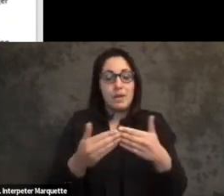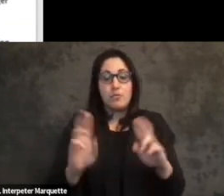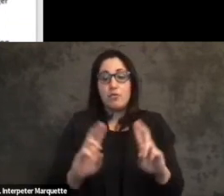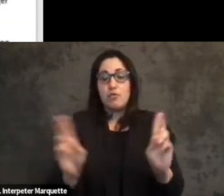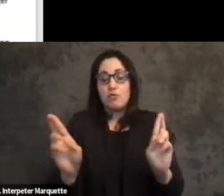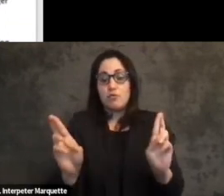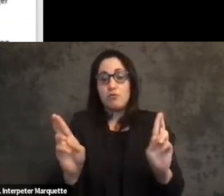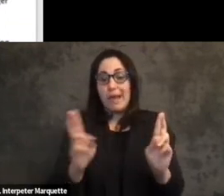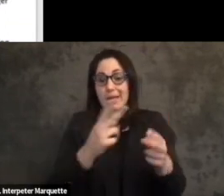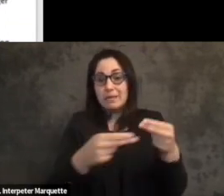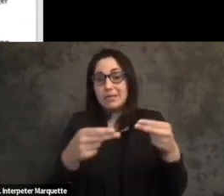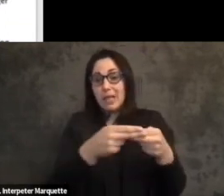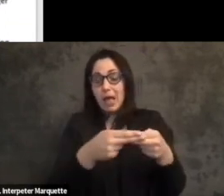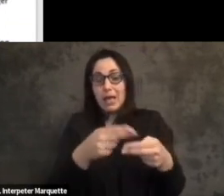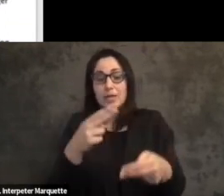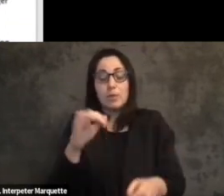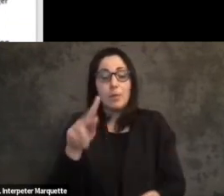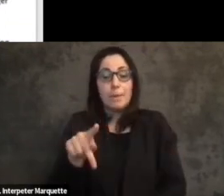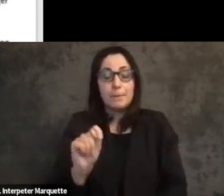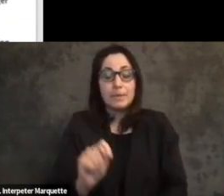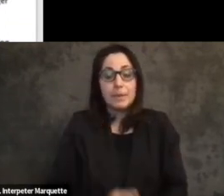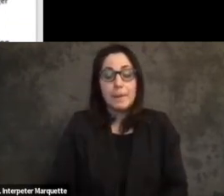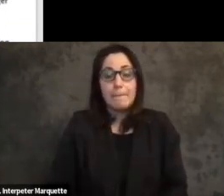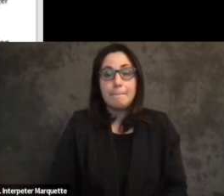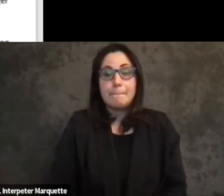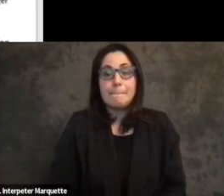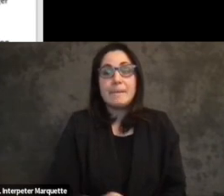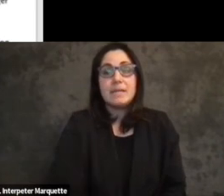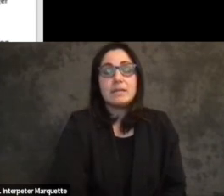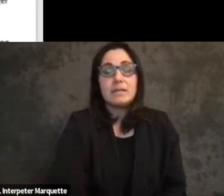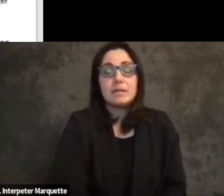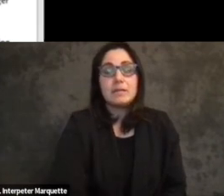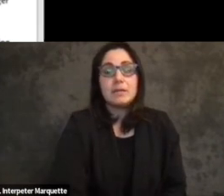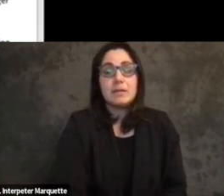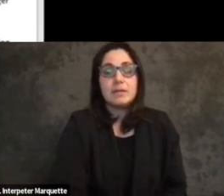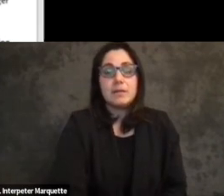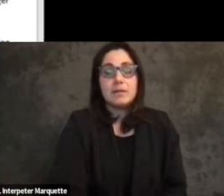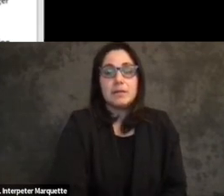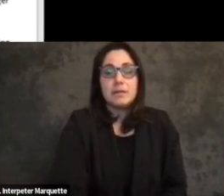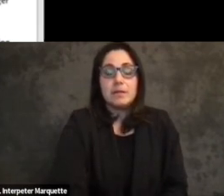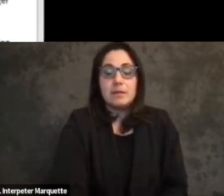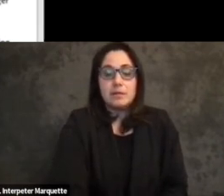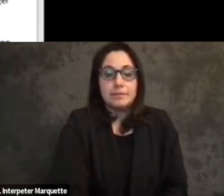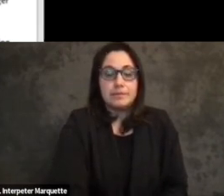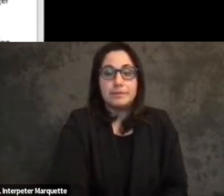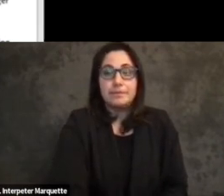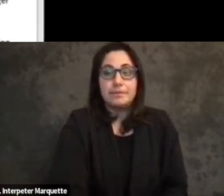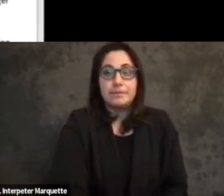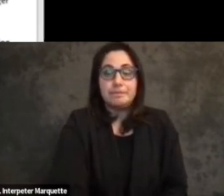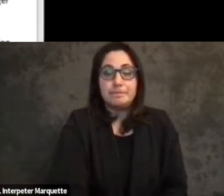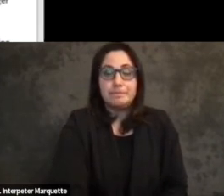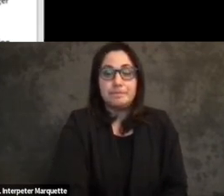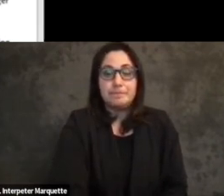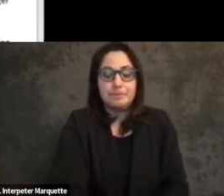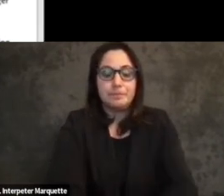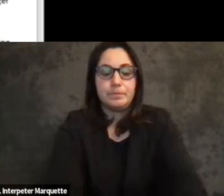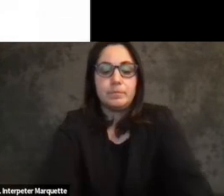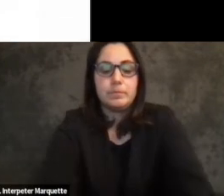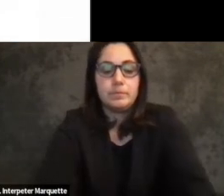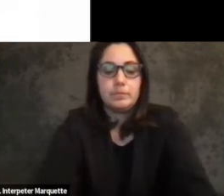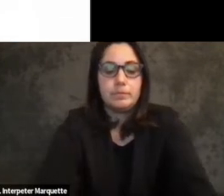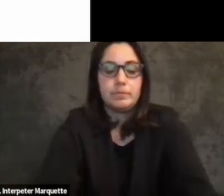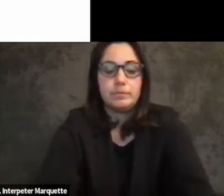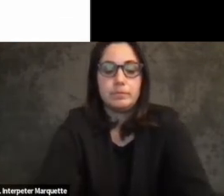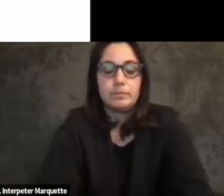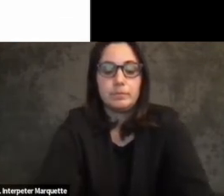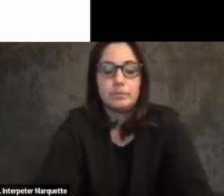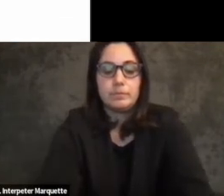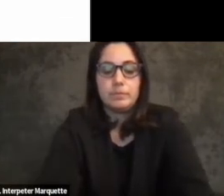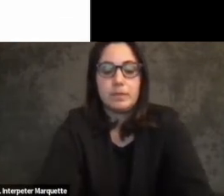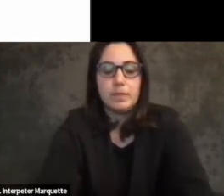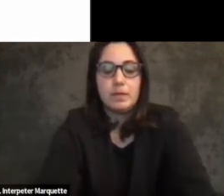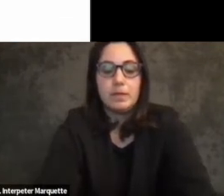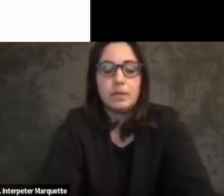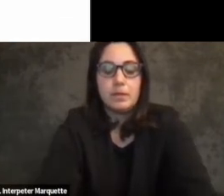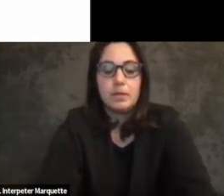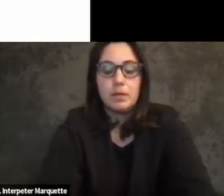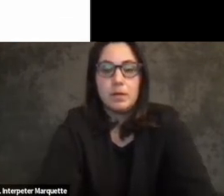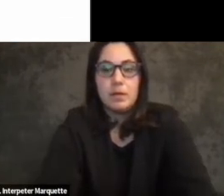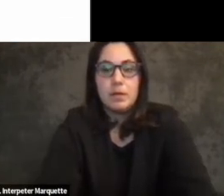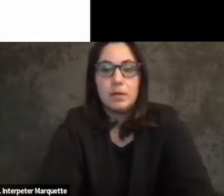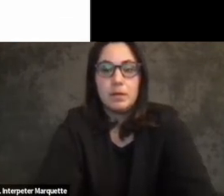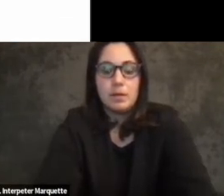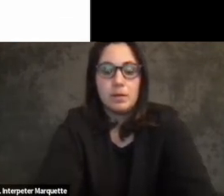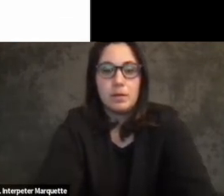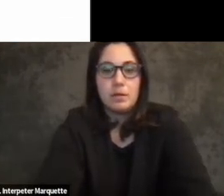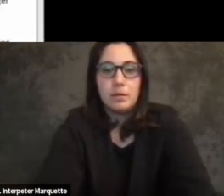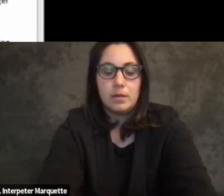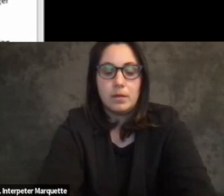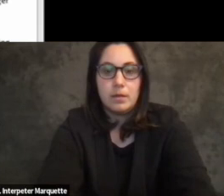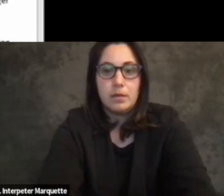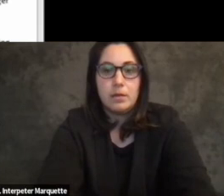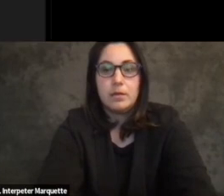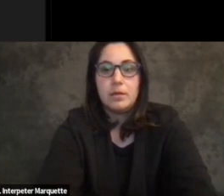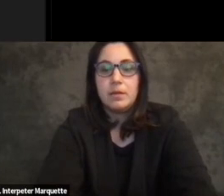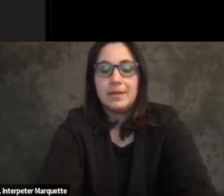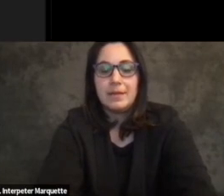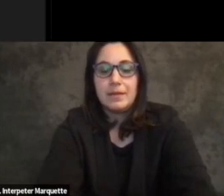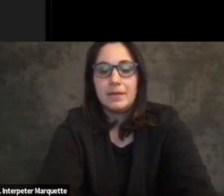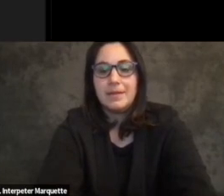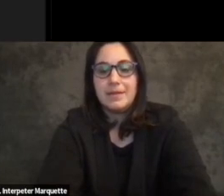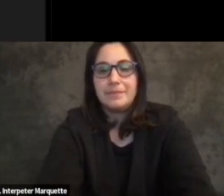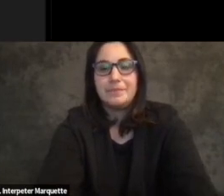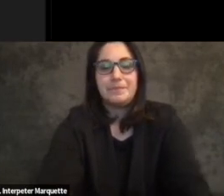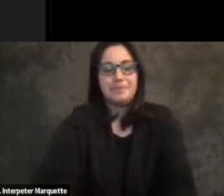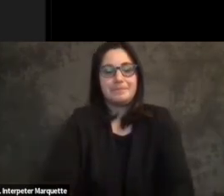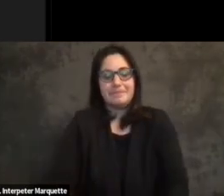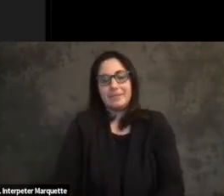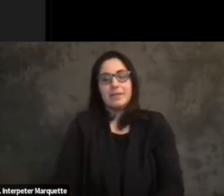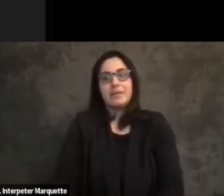an evaluation and links to our survey. So whenever we're ready with the slide with the